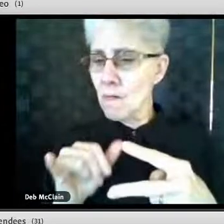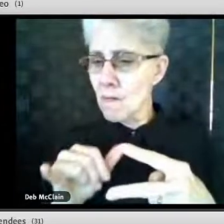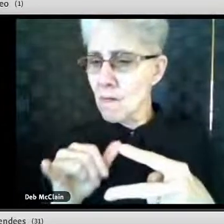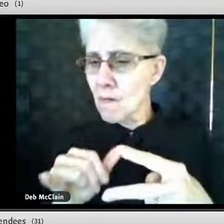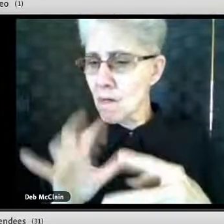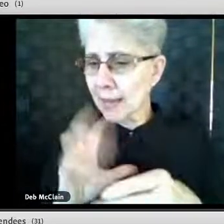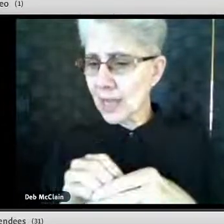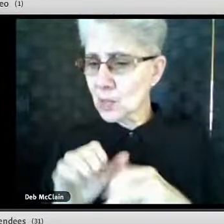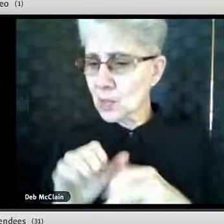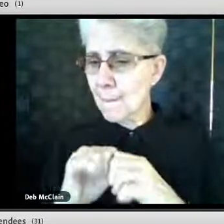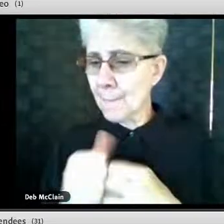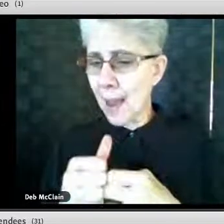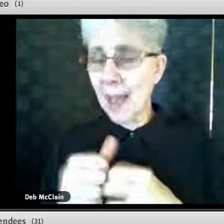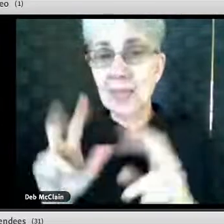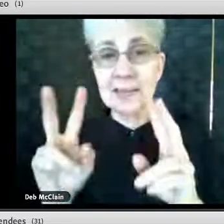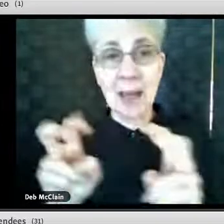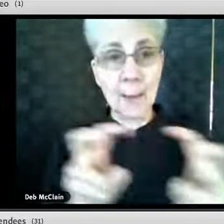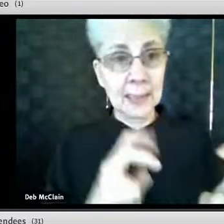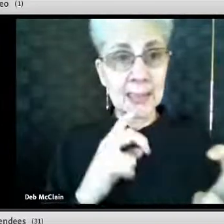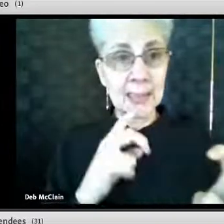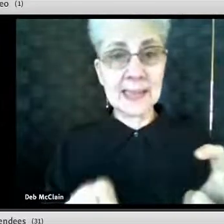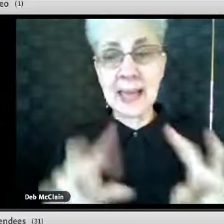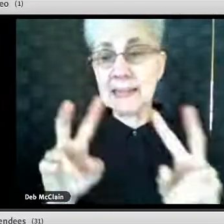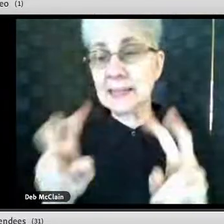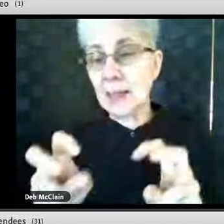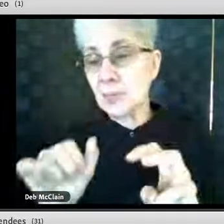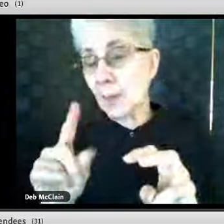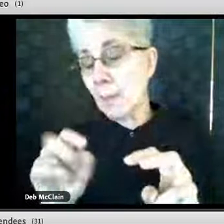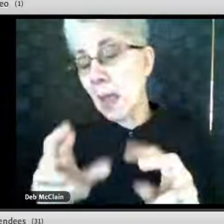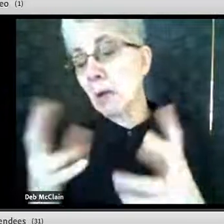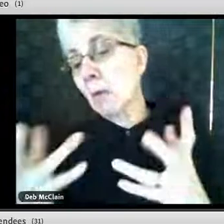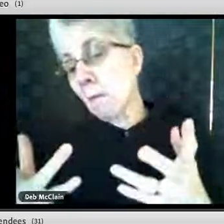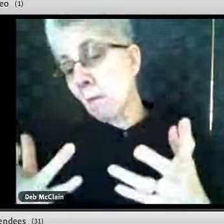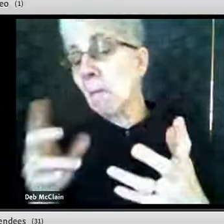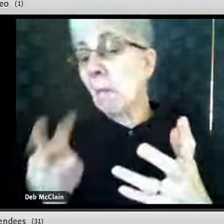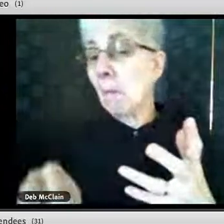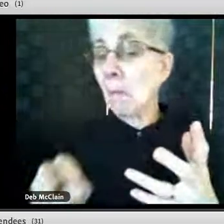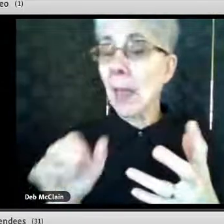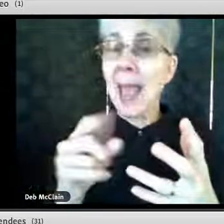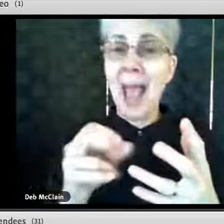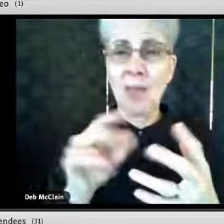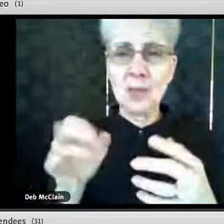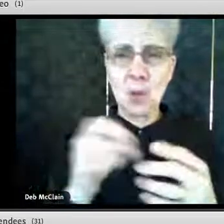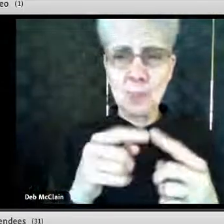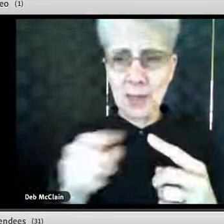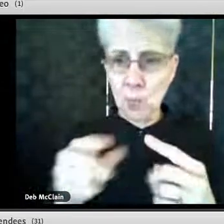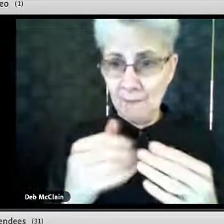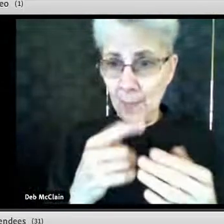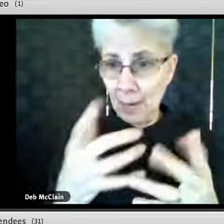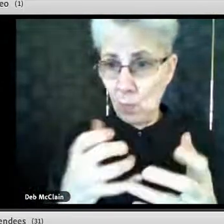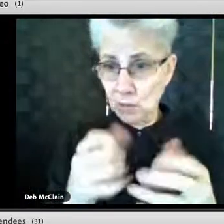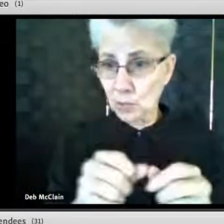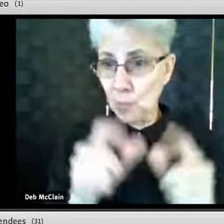and I can look at the engagement by topic, and I can say, "Subject-matter-wise," and, Heather, this goes back to when everybody